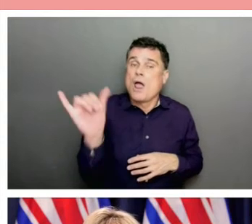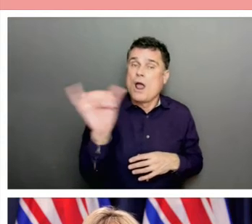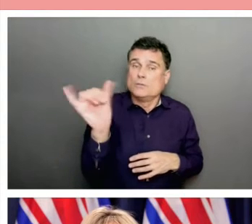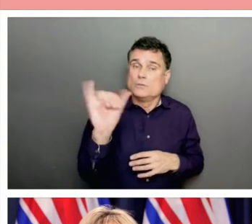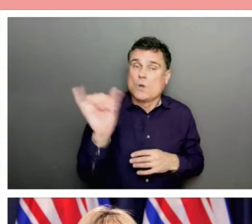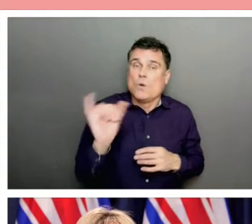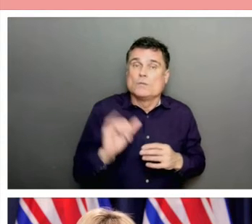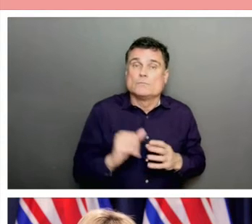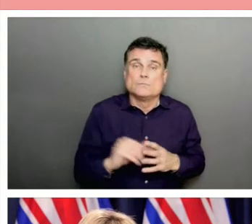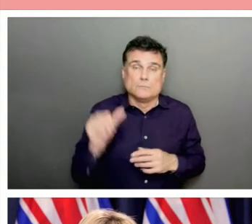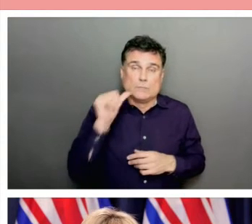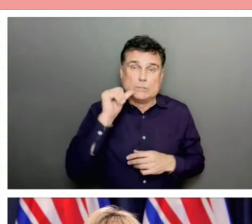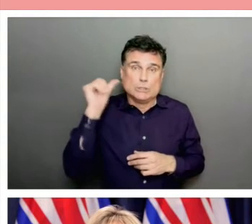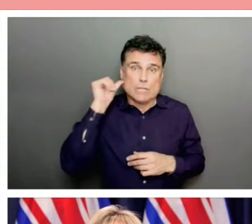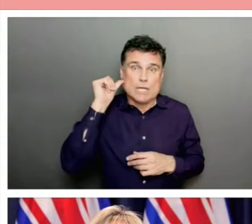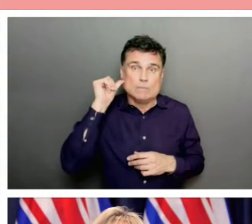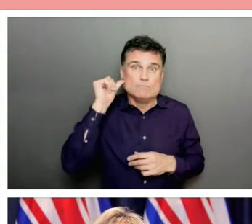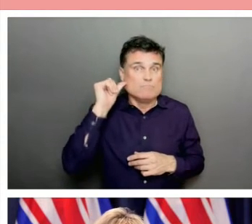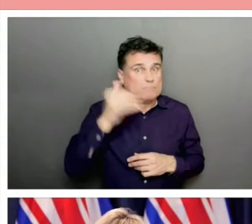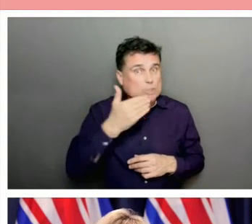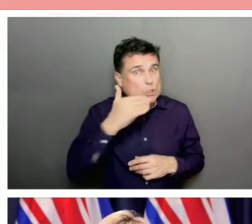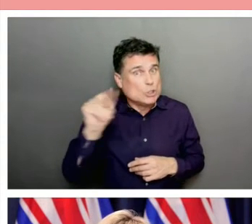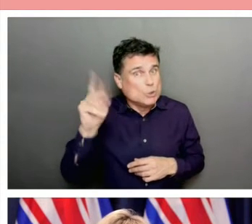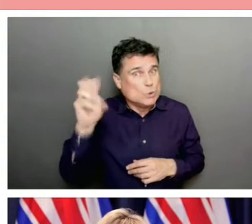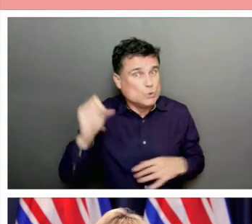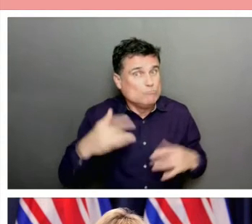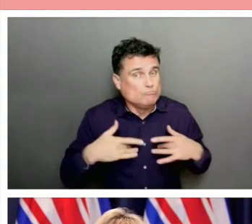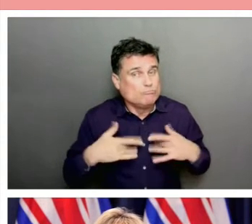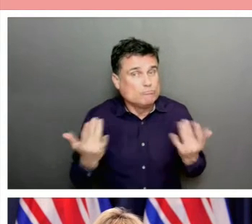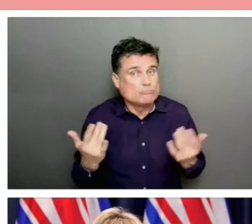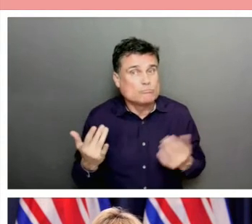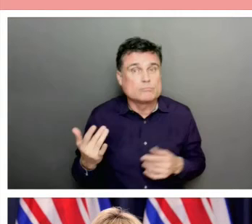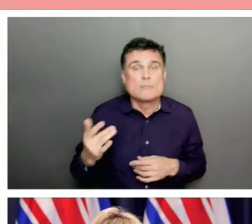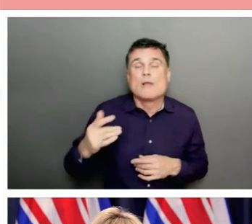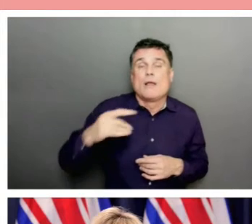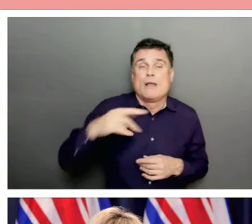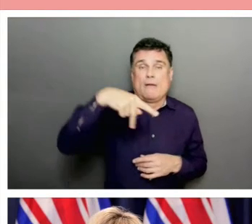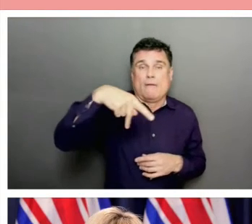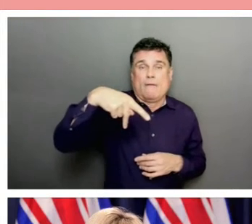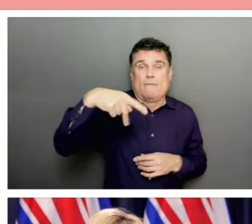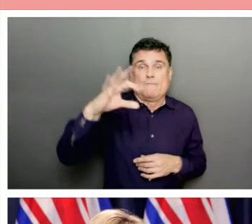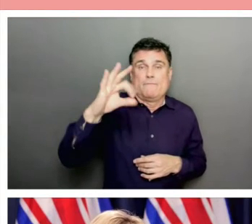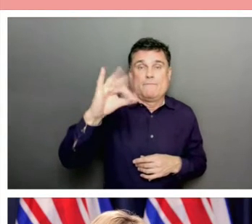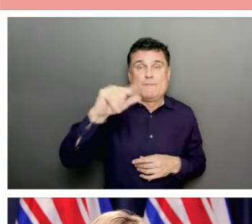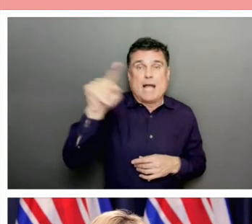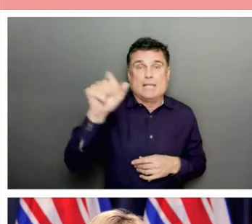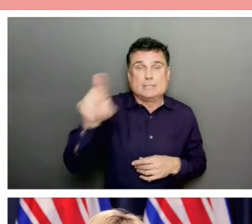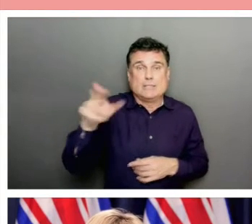So we have tested and proved all of the transportation systems to the point of